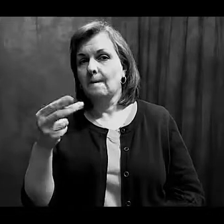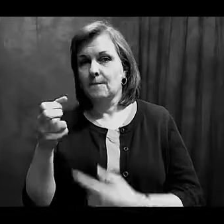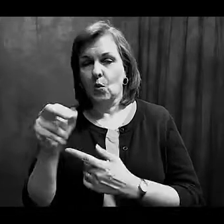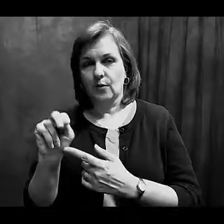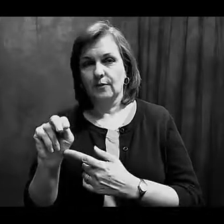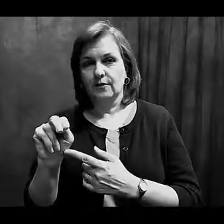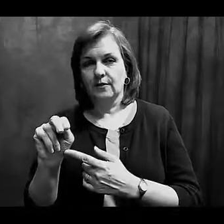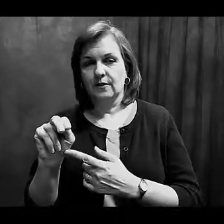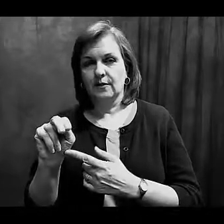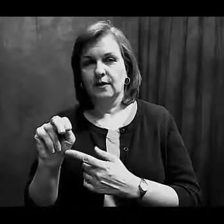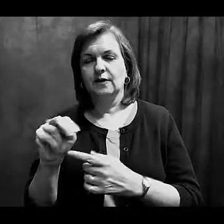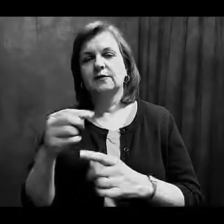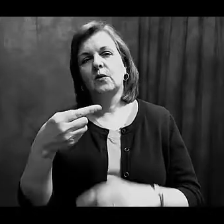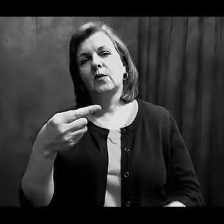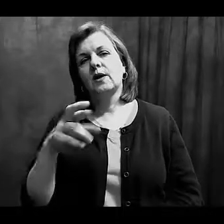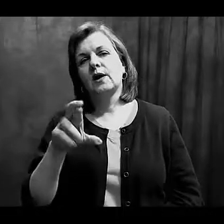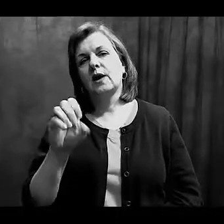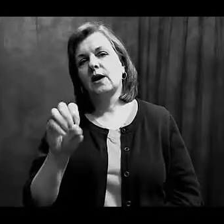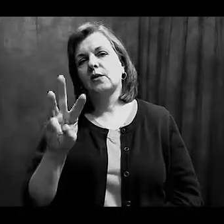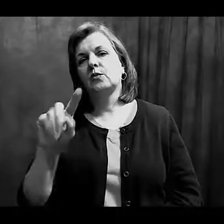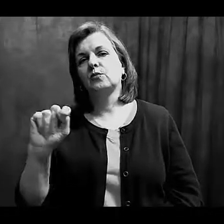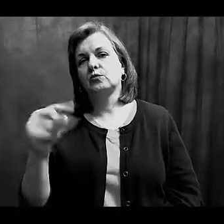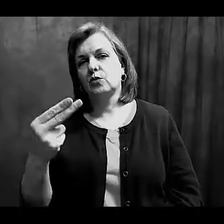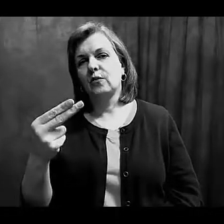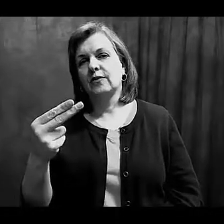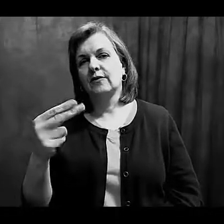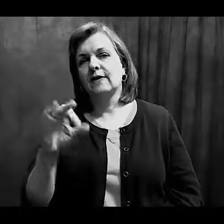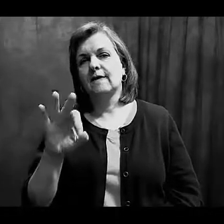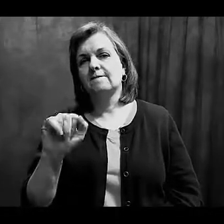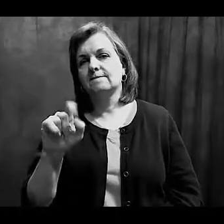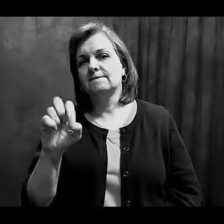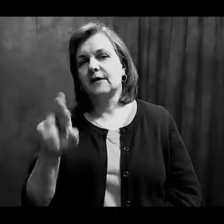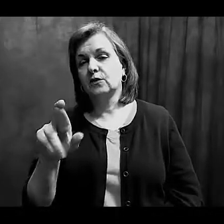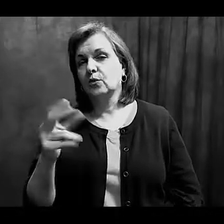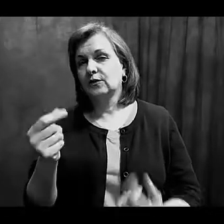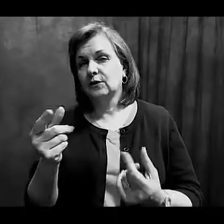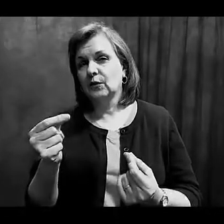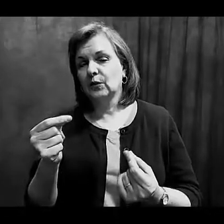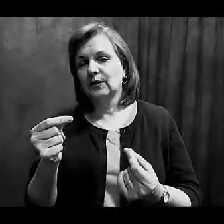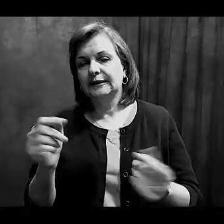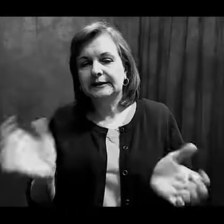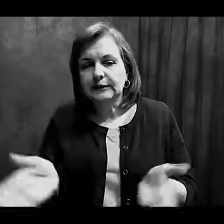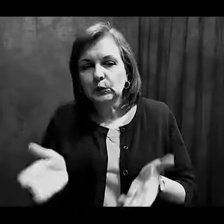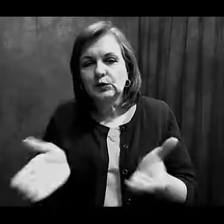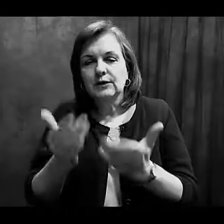growth factors stimulate division